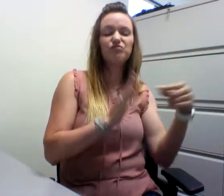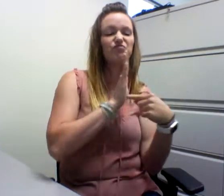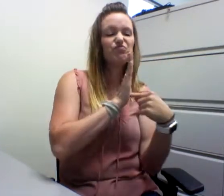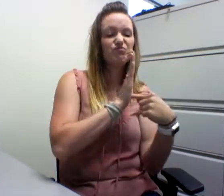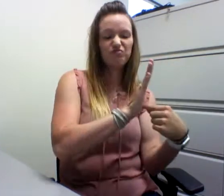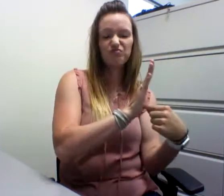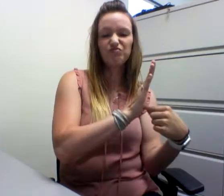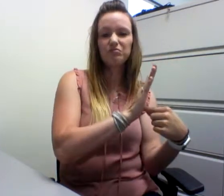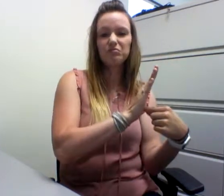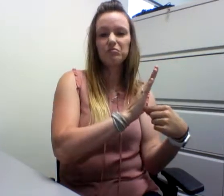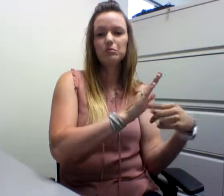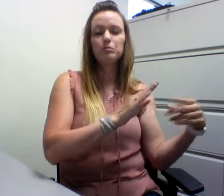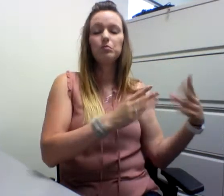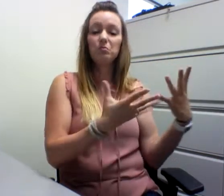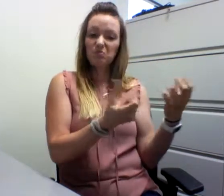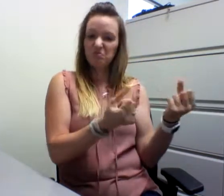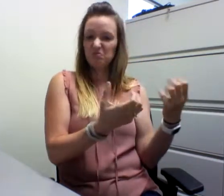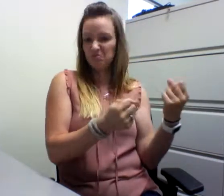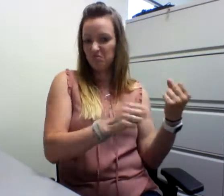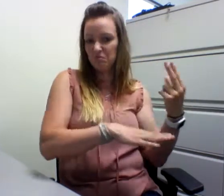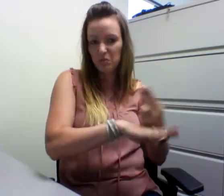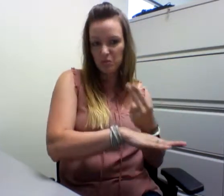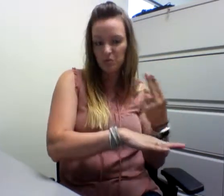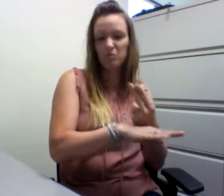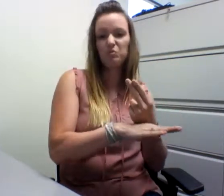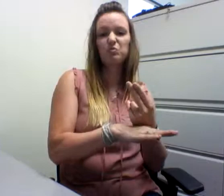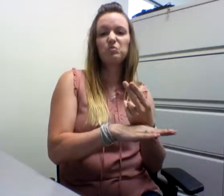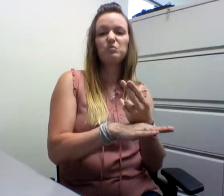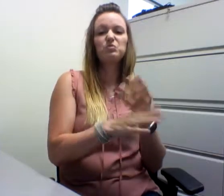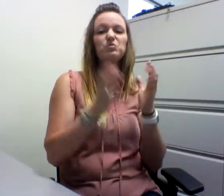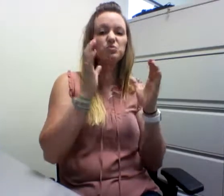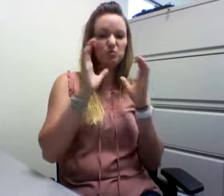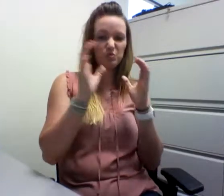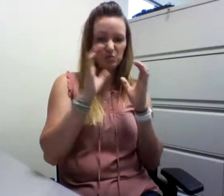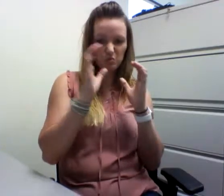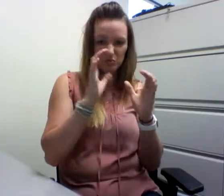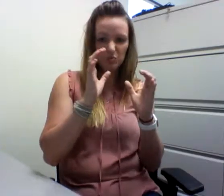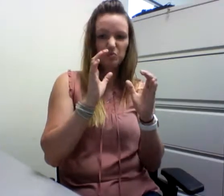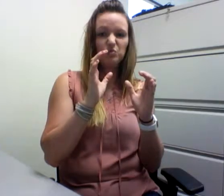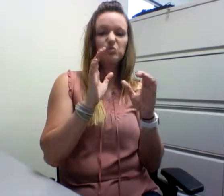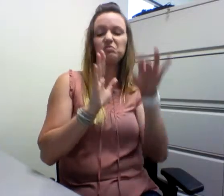Big D Deaf are fluent signers use sign to communicate fluently